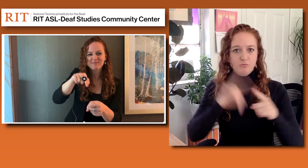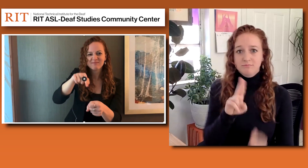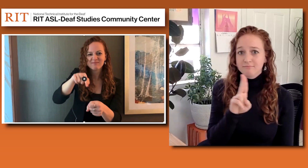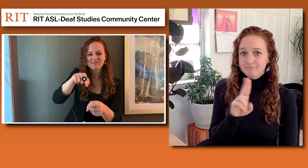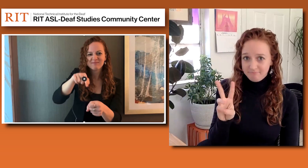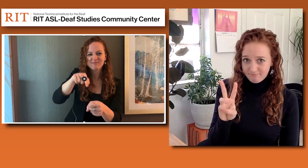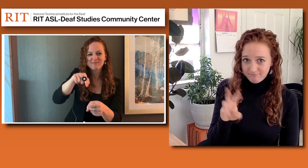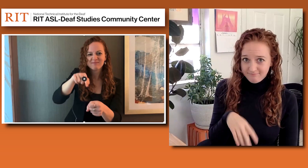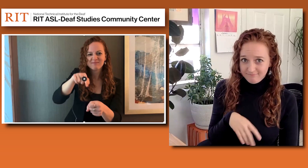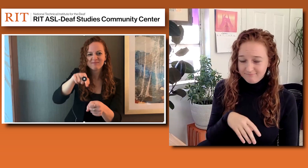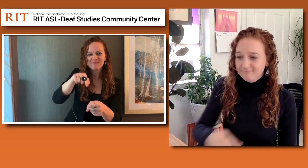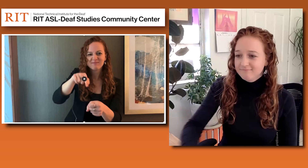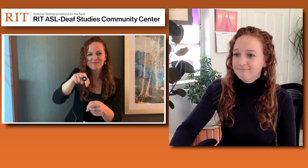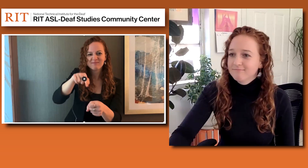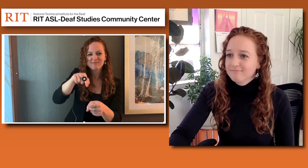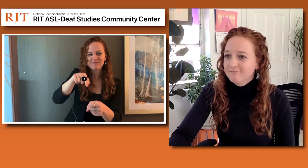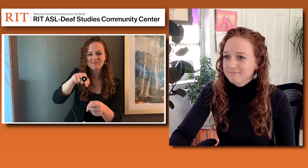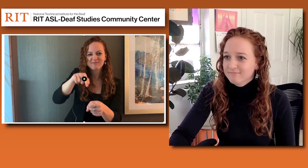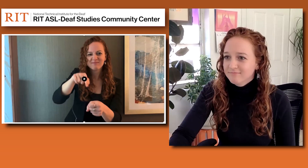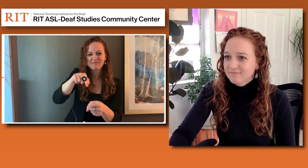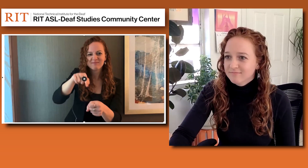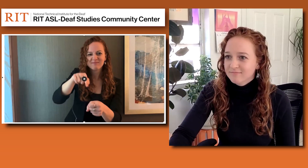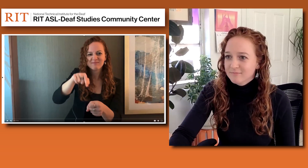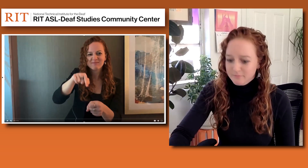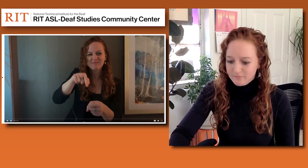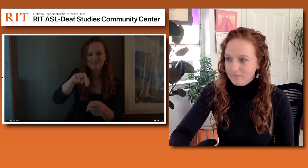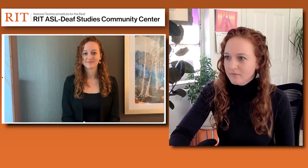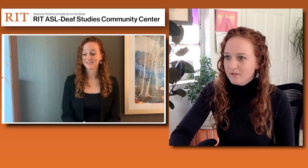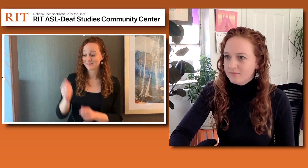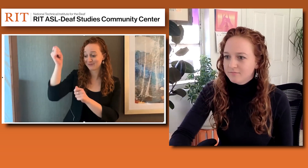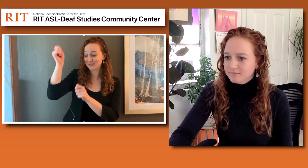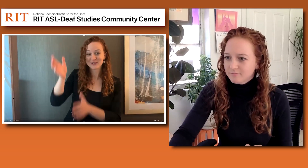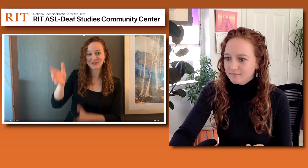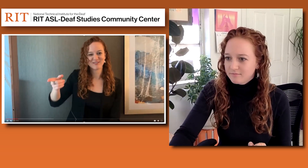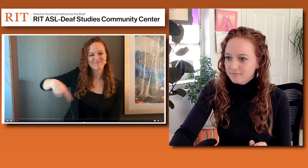as opposed to using the initials "UW."